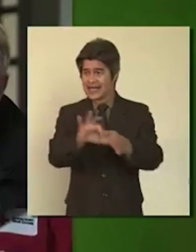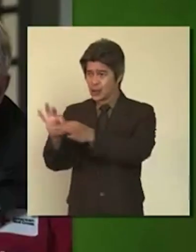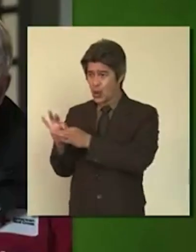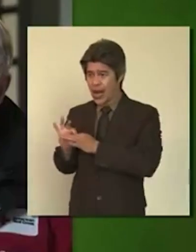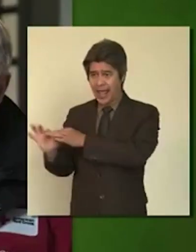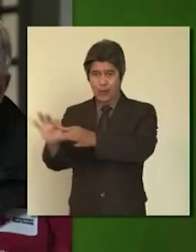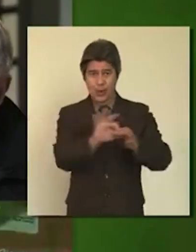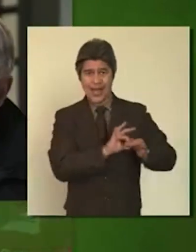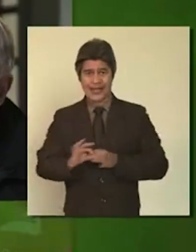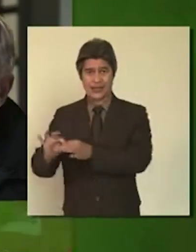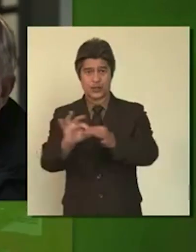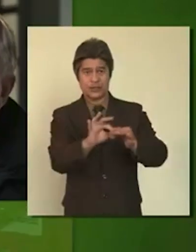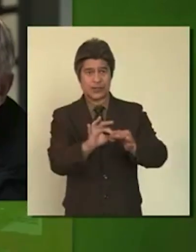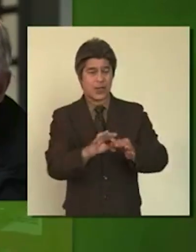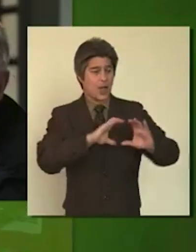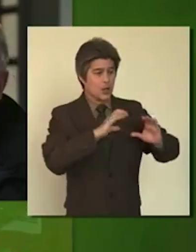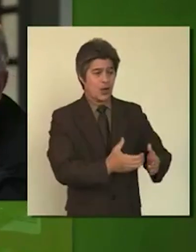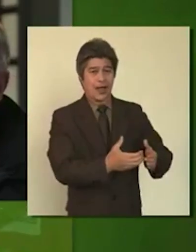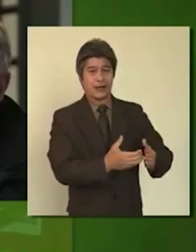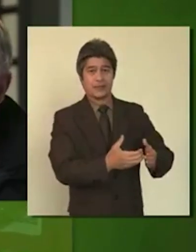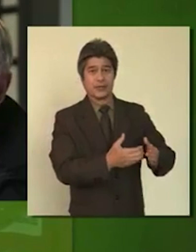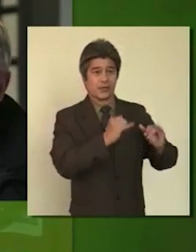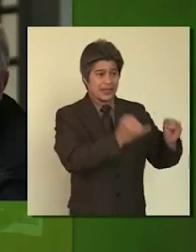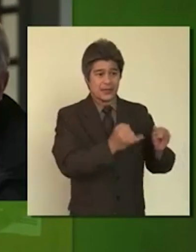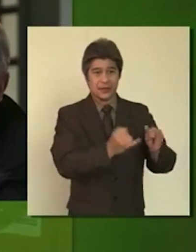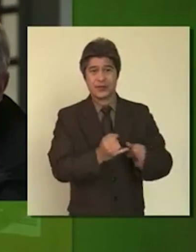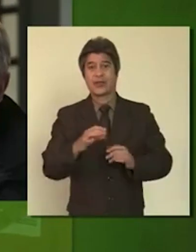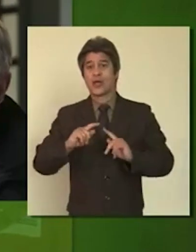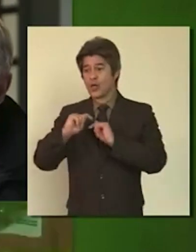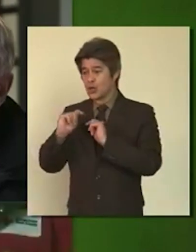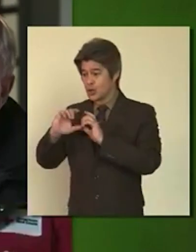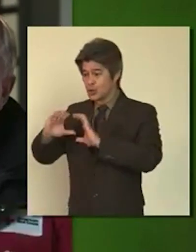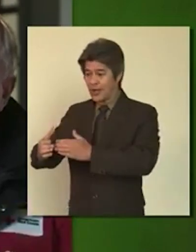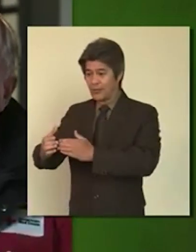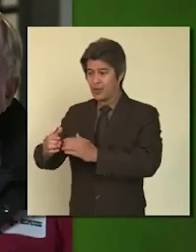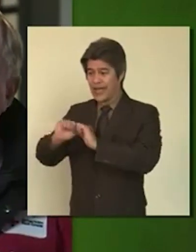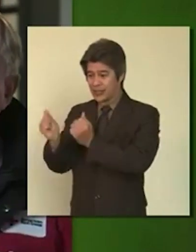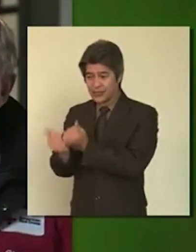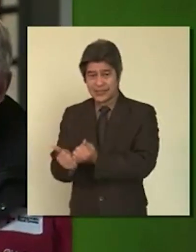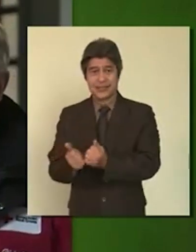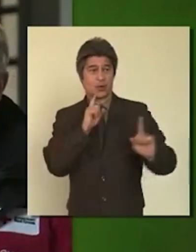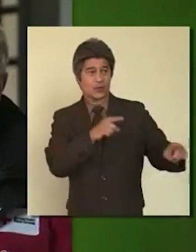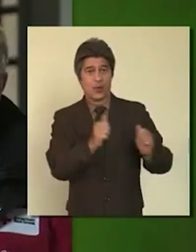It's a collaboration of Tribal governments, Tribal agencies, Tribal emergency response with American Red Cross, with the state,